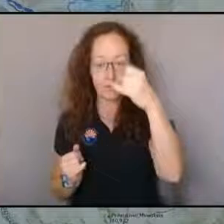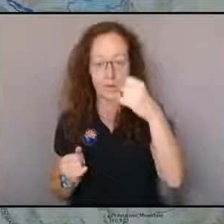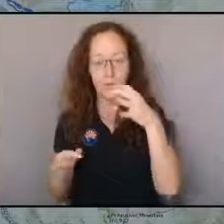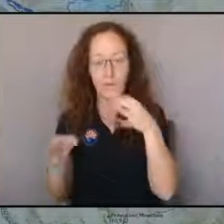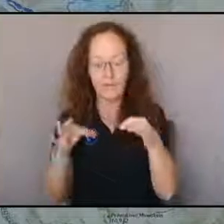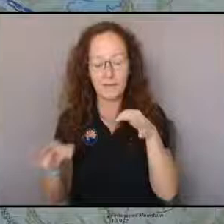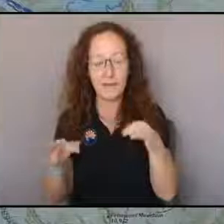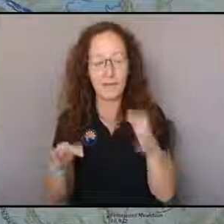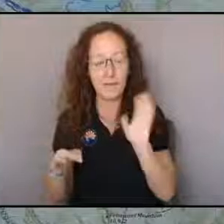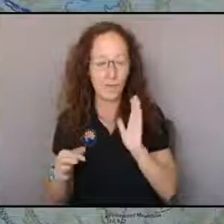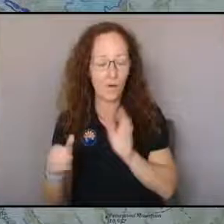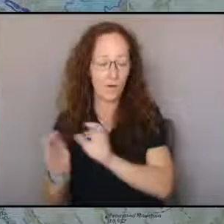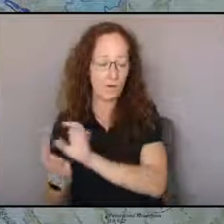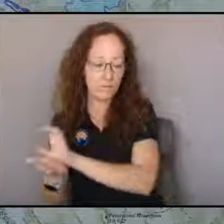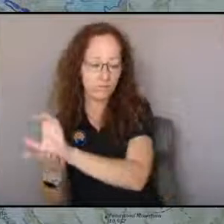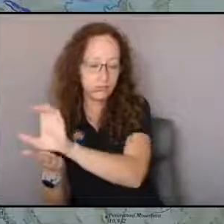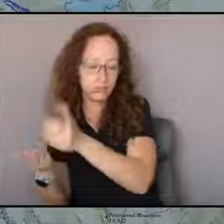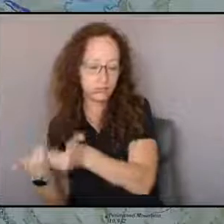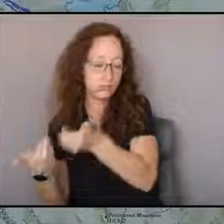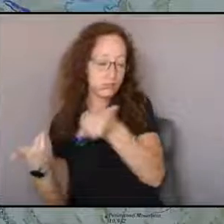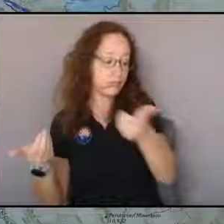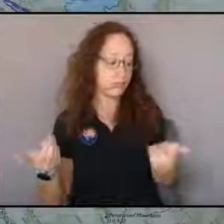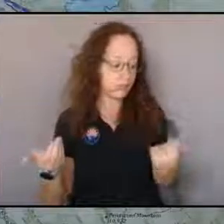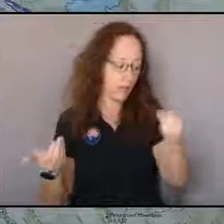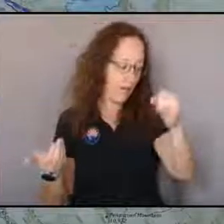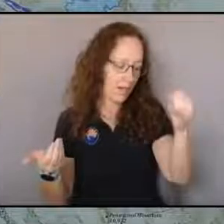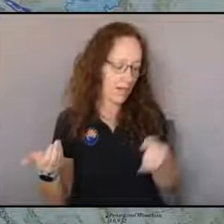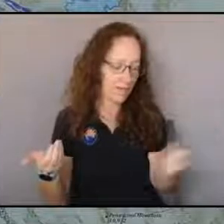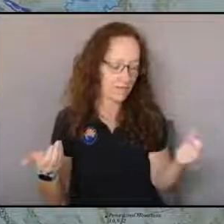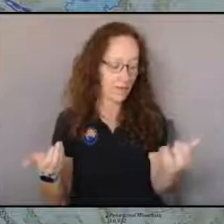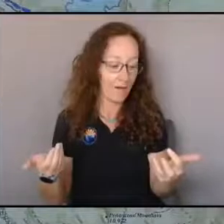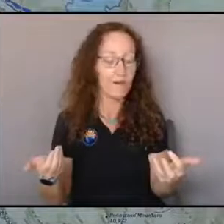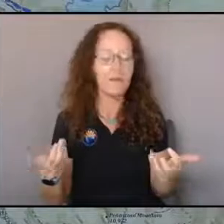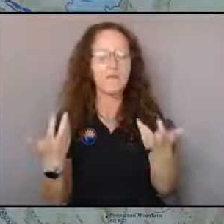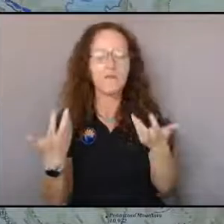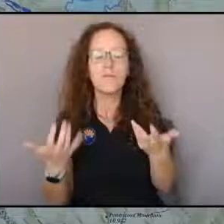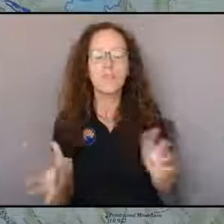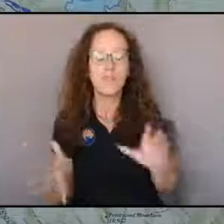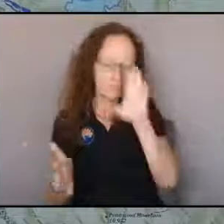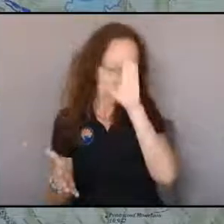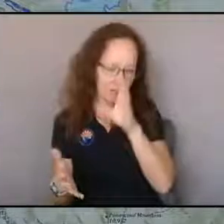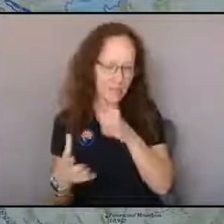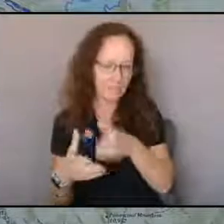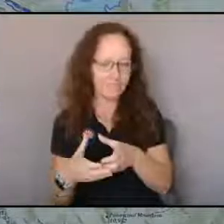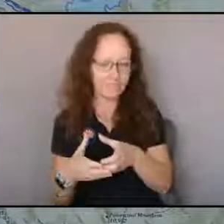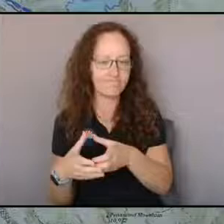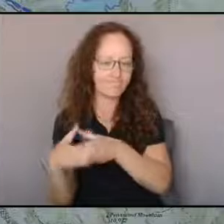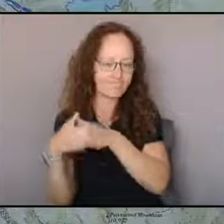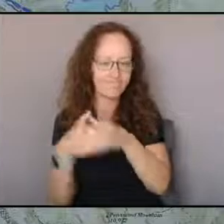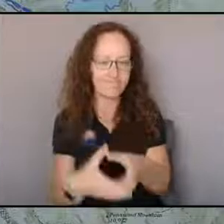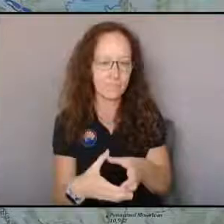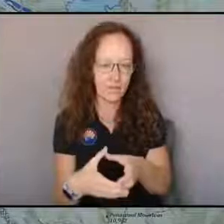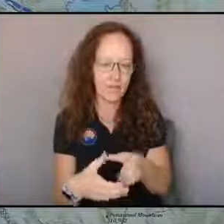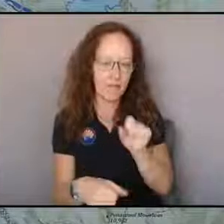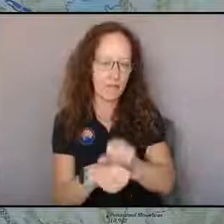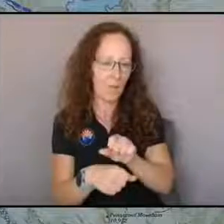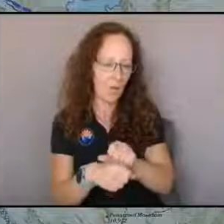AREA WHERE WE TALKED ABOUT THE FIRE'S EDGE BEING OFF THE DOZER LINE, ANOTHER HOT SHOT CREW WAS INSERTED IN